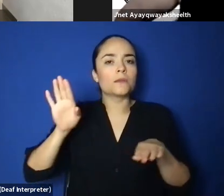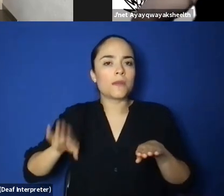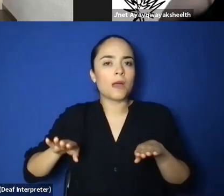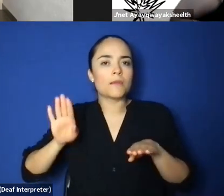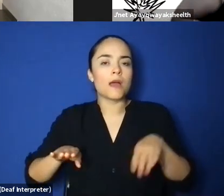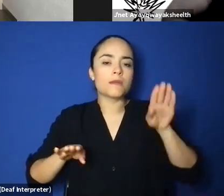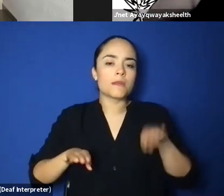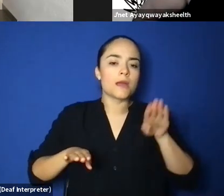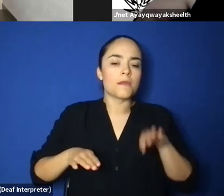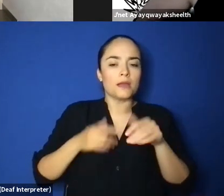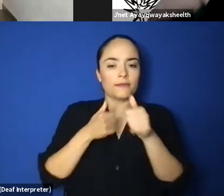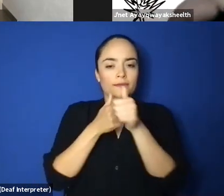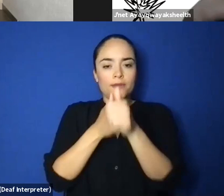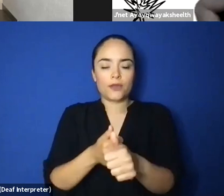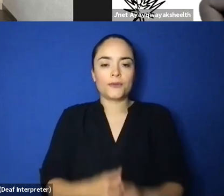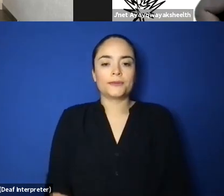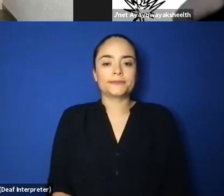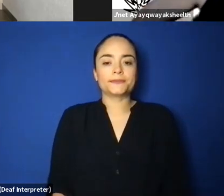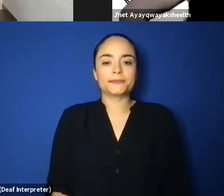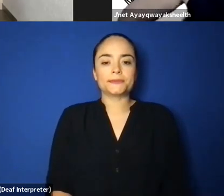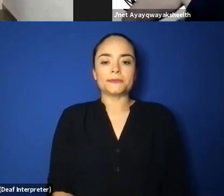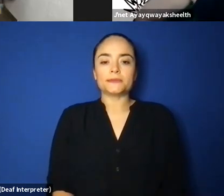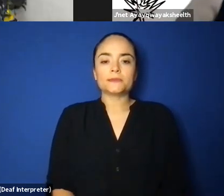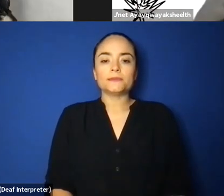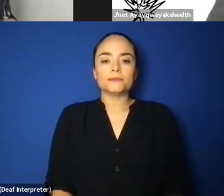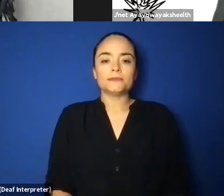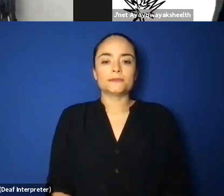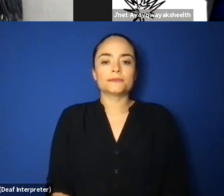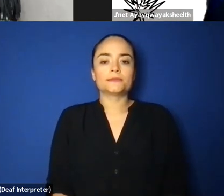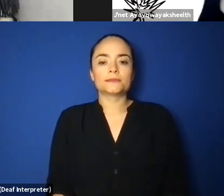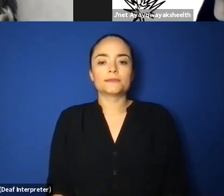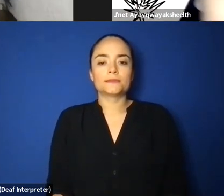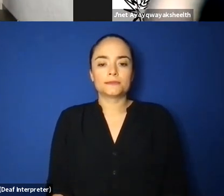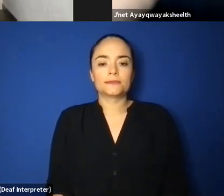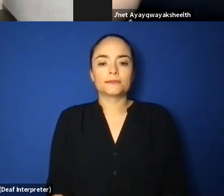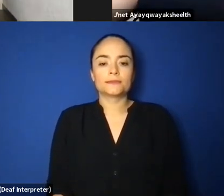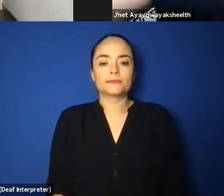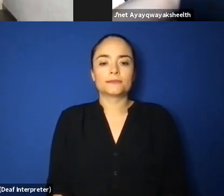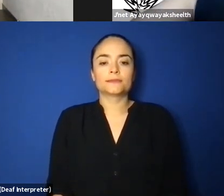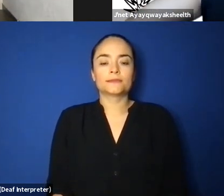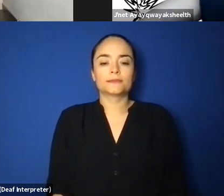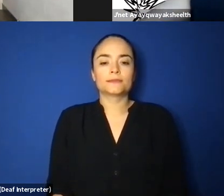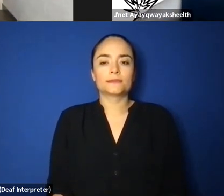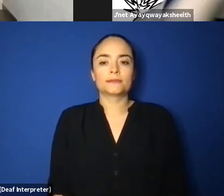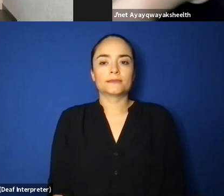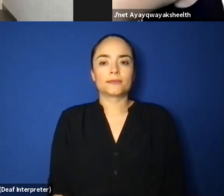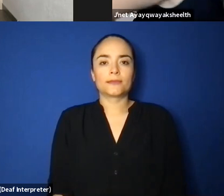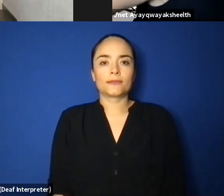And then you can, if you have space, you can do a little circle. You can move, try moving with it like I am.